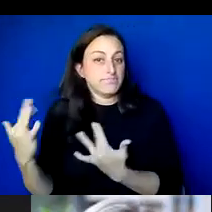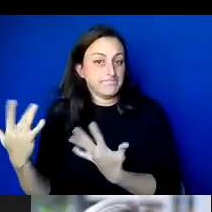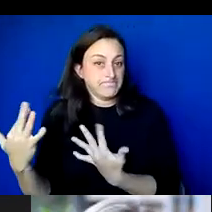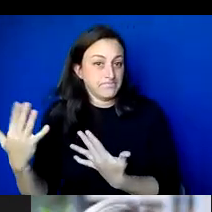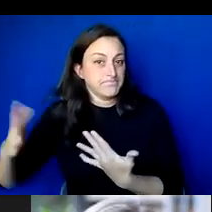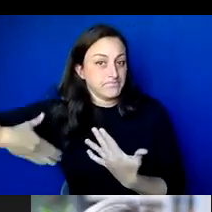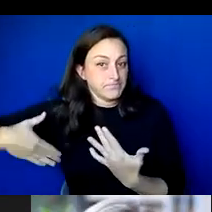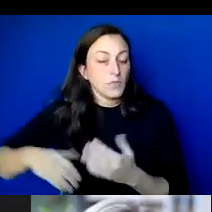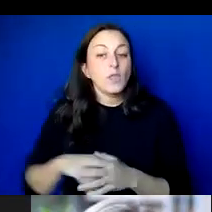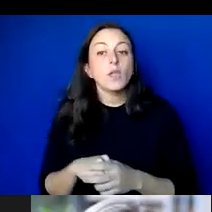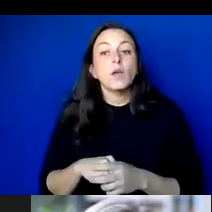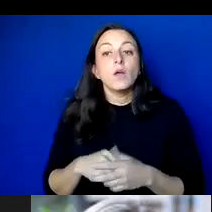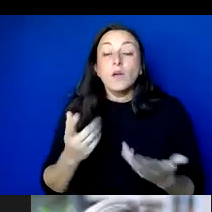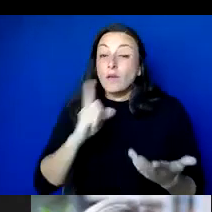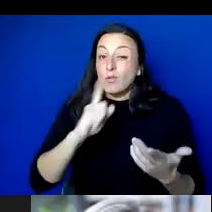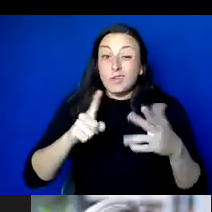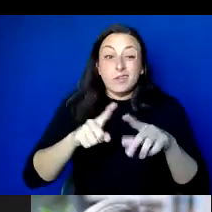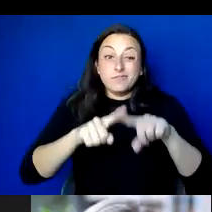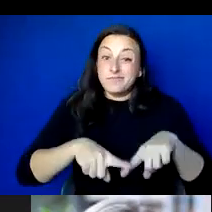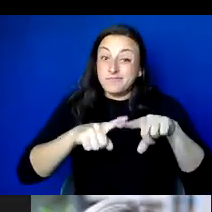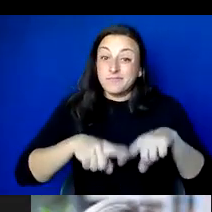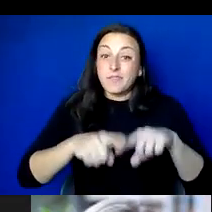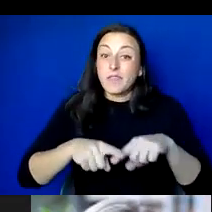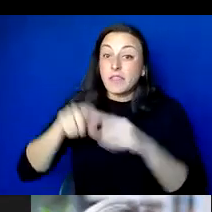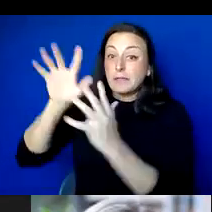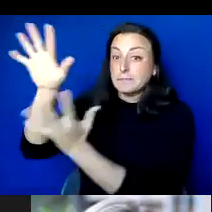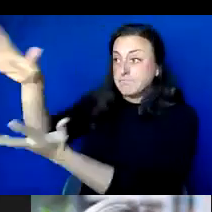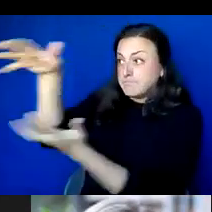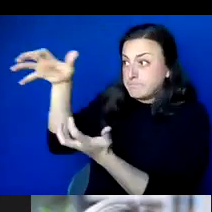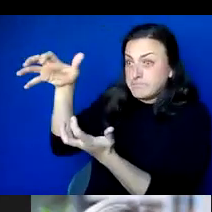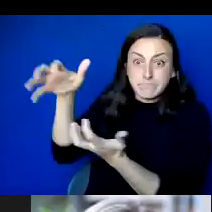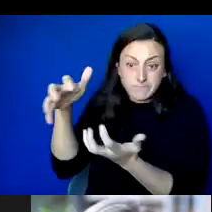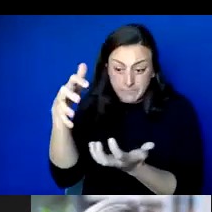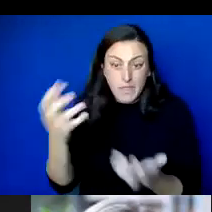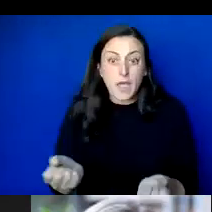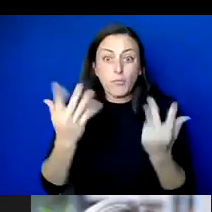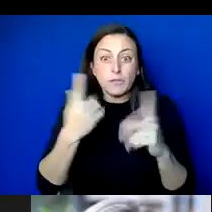Depending on what allocation we get, right now we're currently estimating the phase two